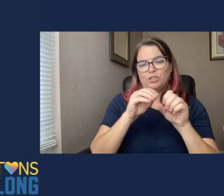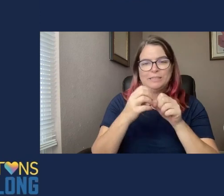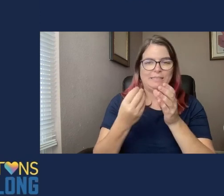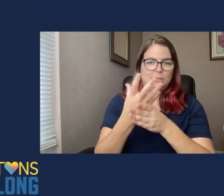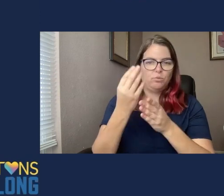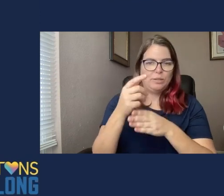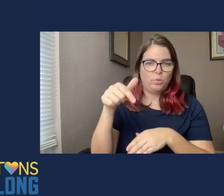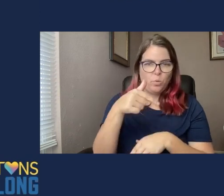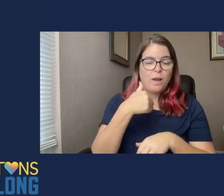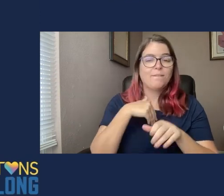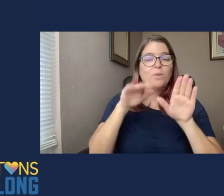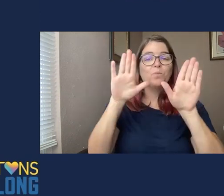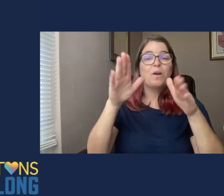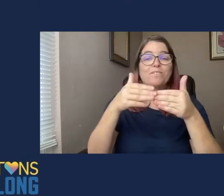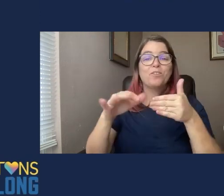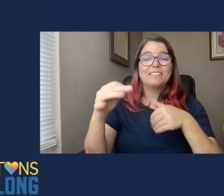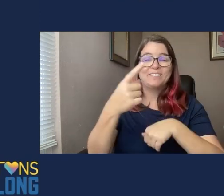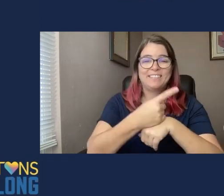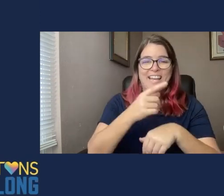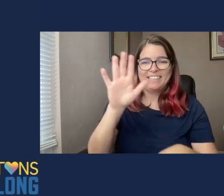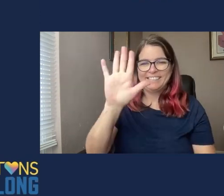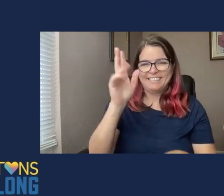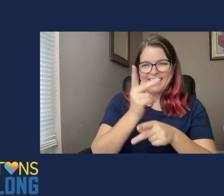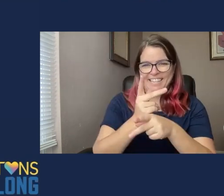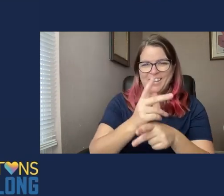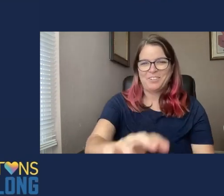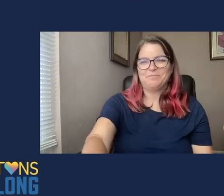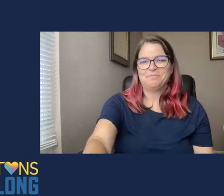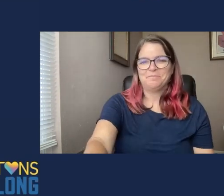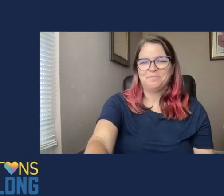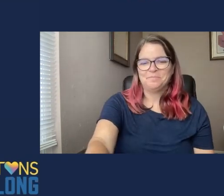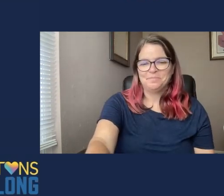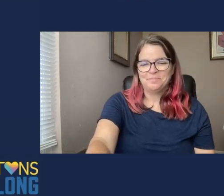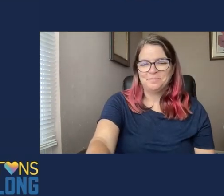revealed texts from what religious people believe about